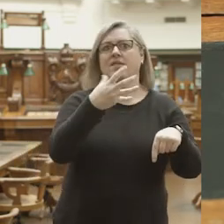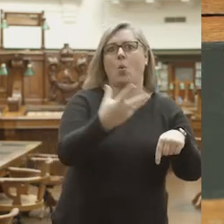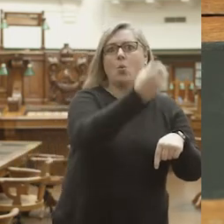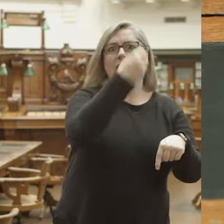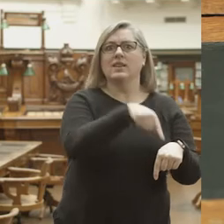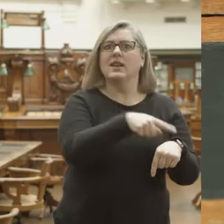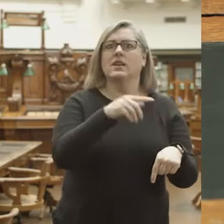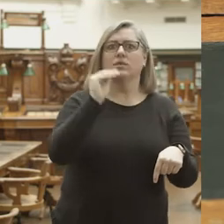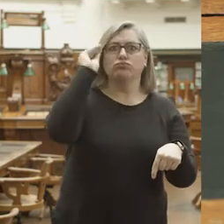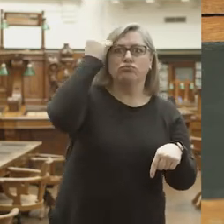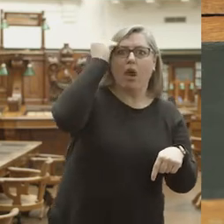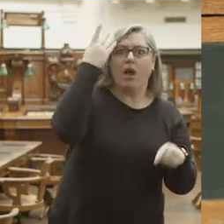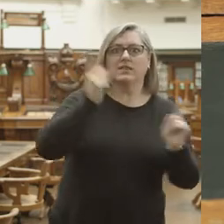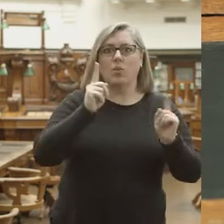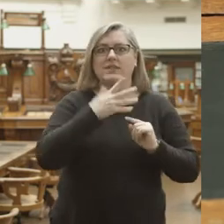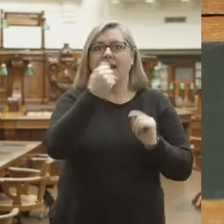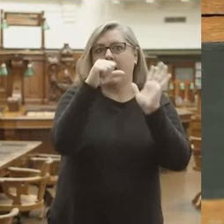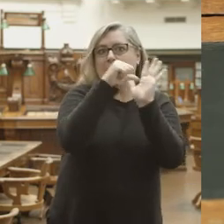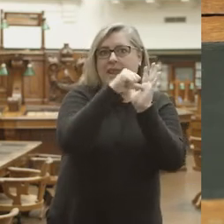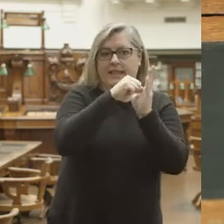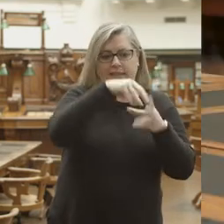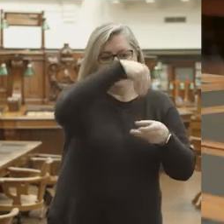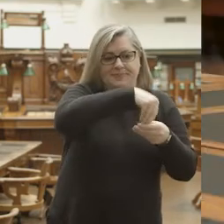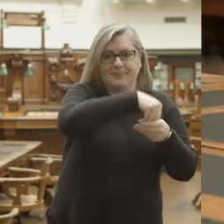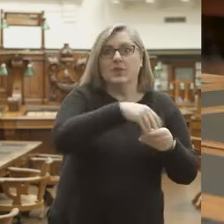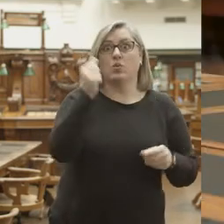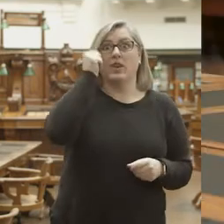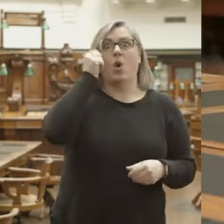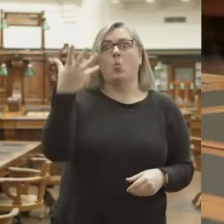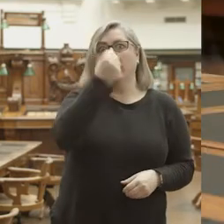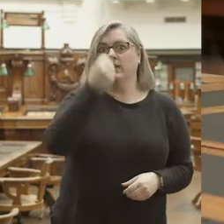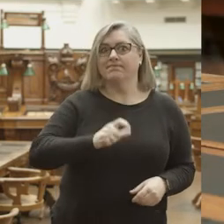it's packed full of spare change, we know this is the winning one because